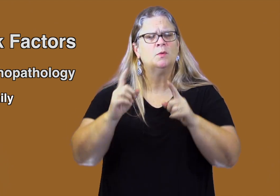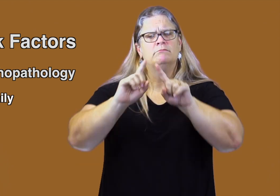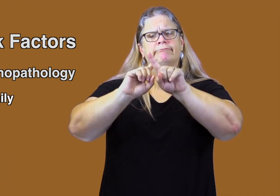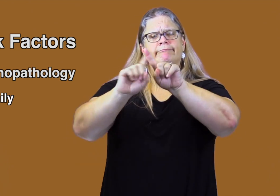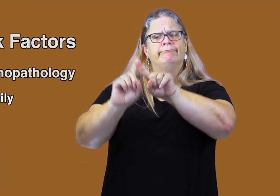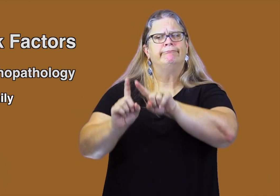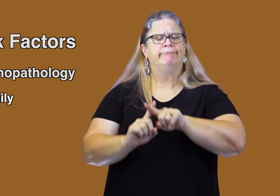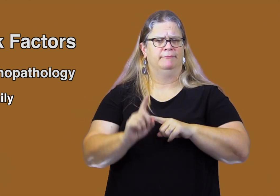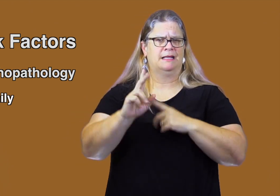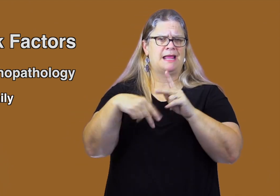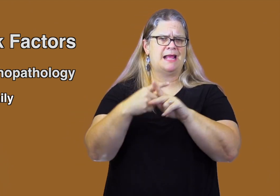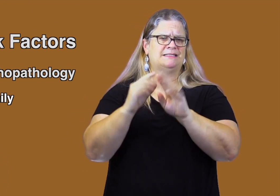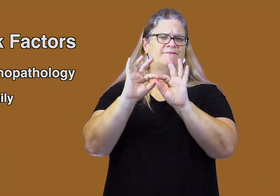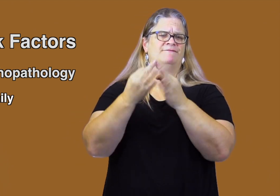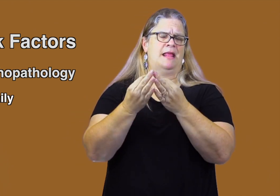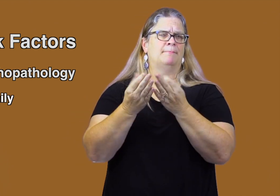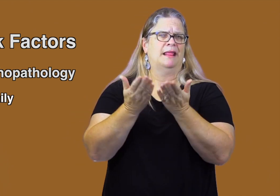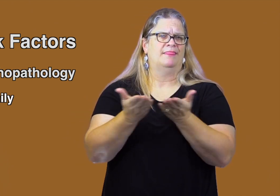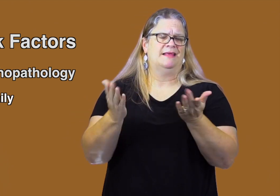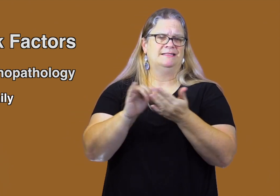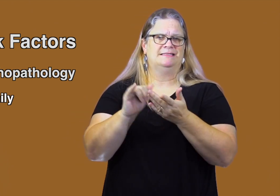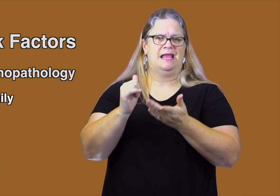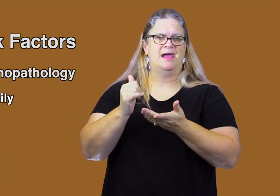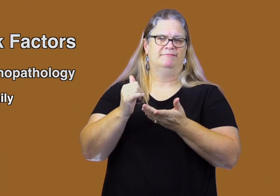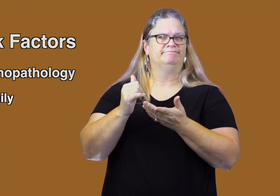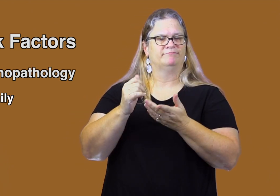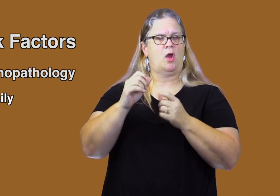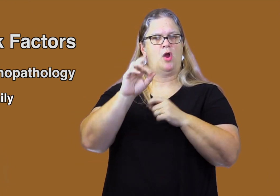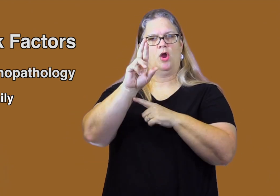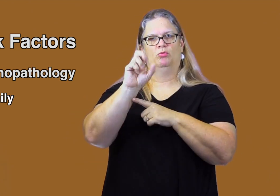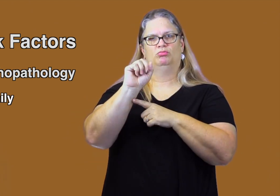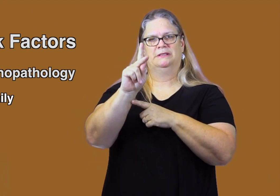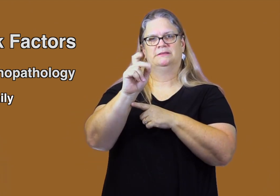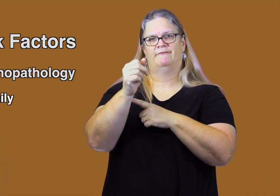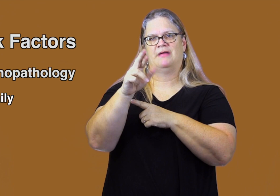perhaps it's a single parent family, or other incidents have occurred in the family.